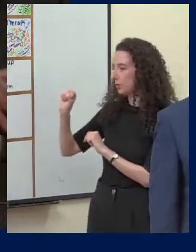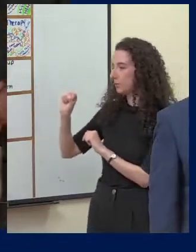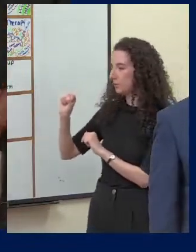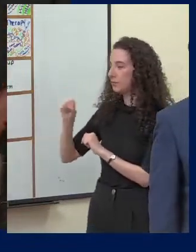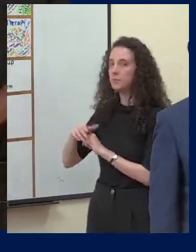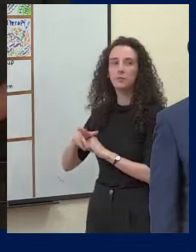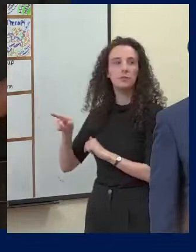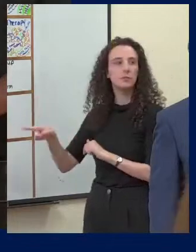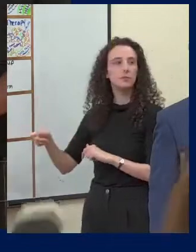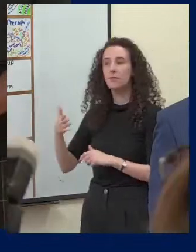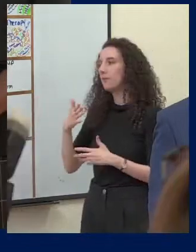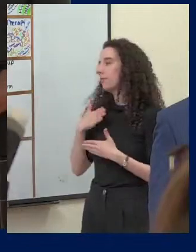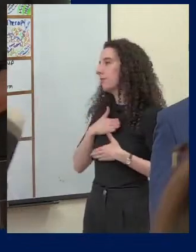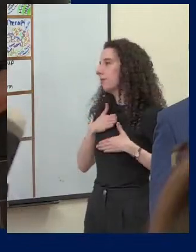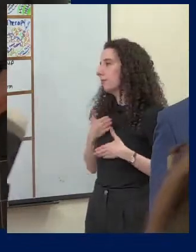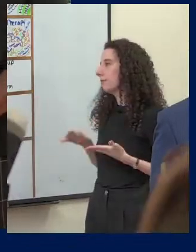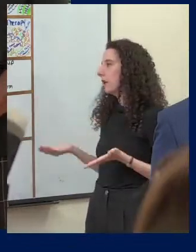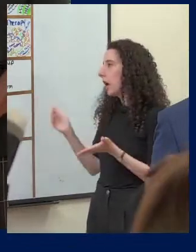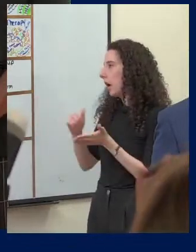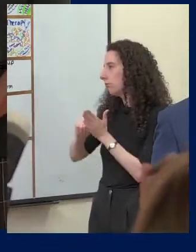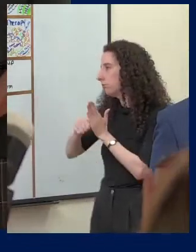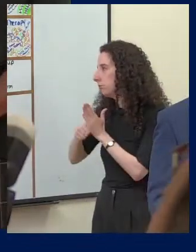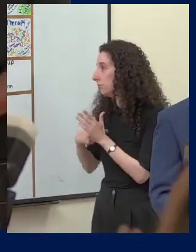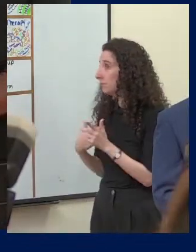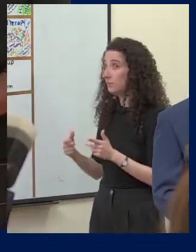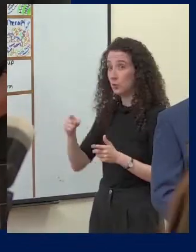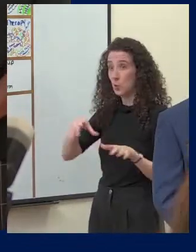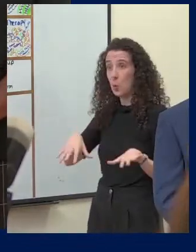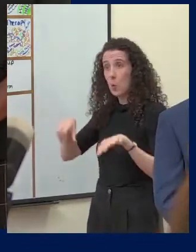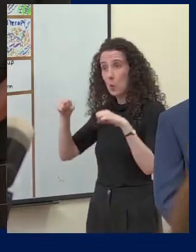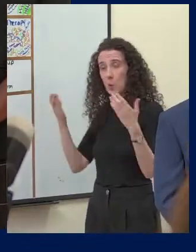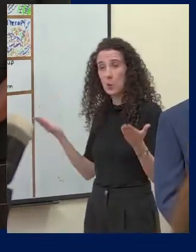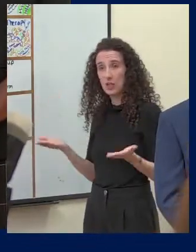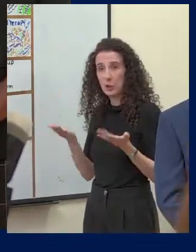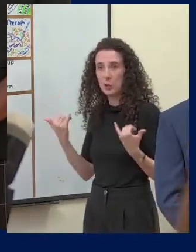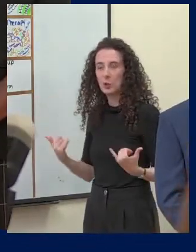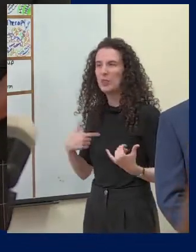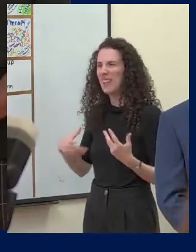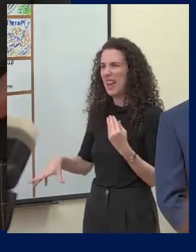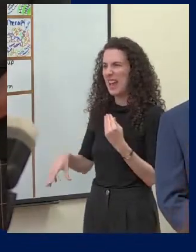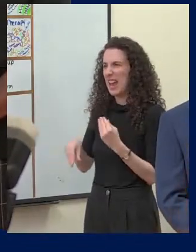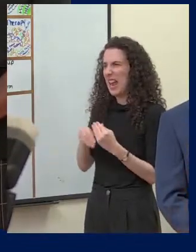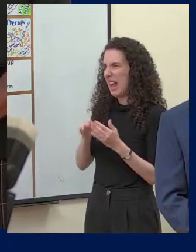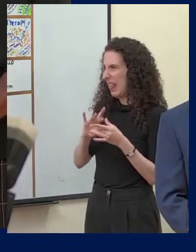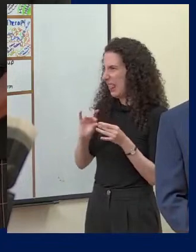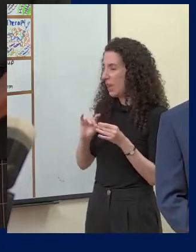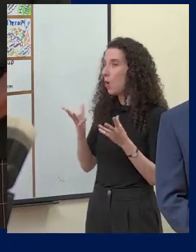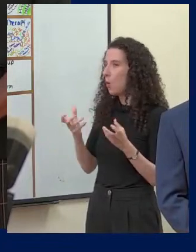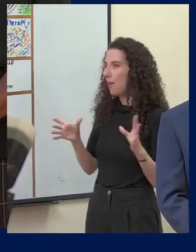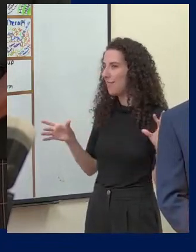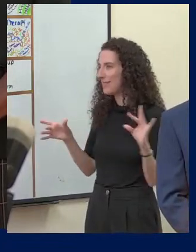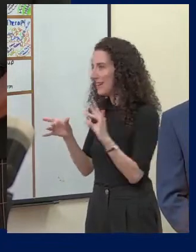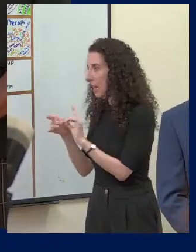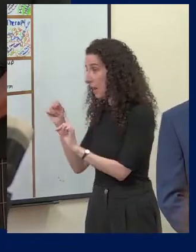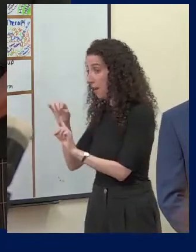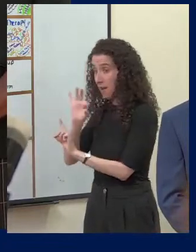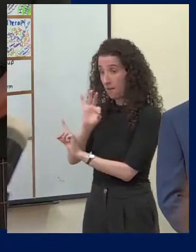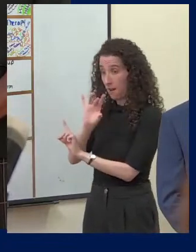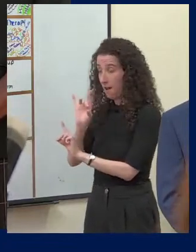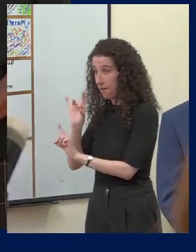appreciation again for having us here today. In addition to what the secretary said, I would just connect the progress we've made